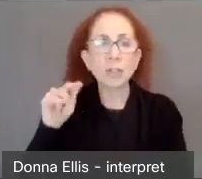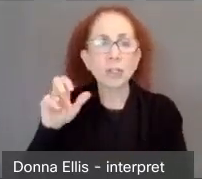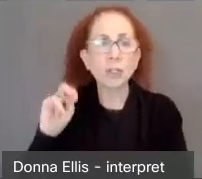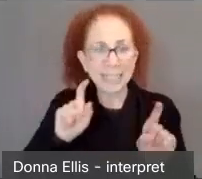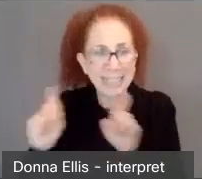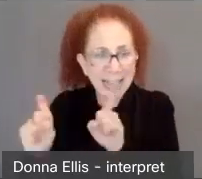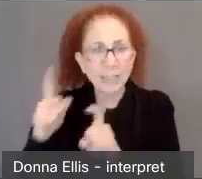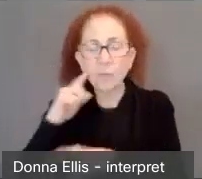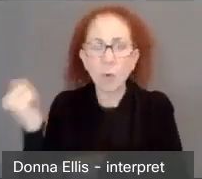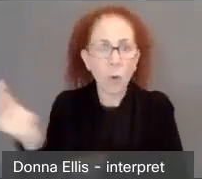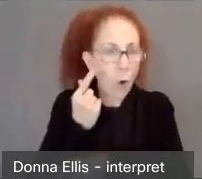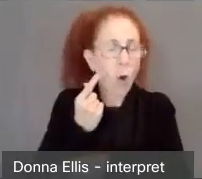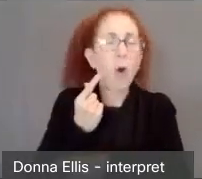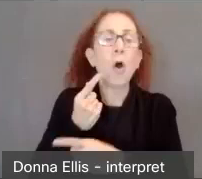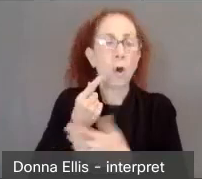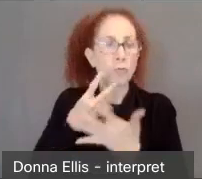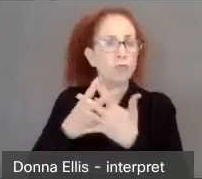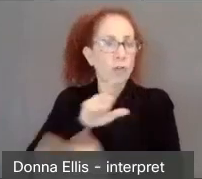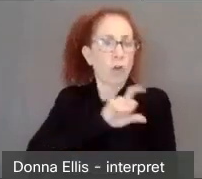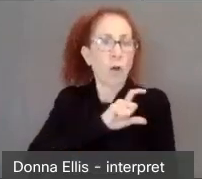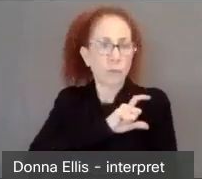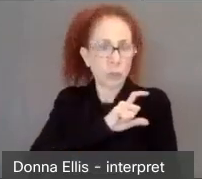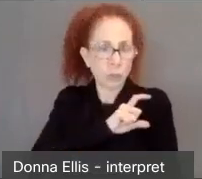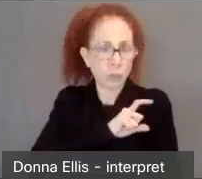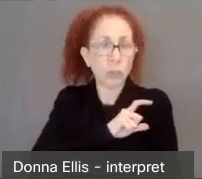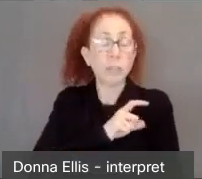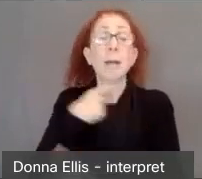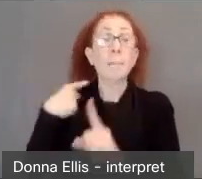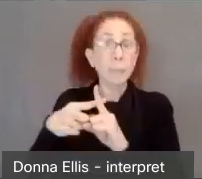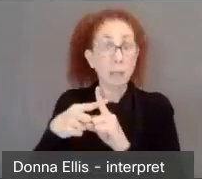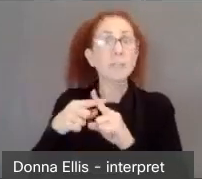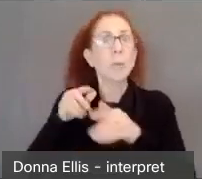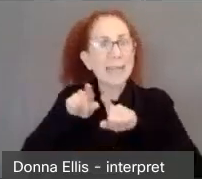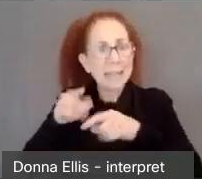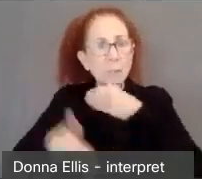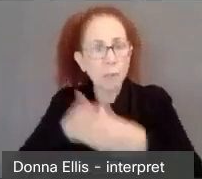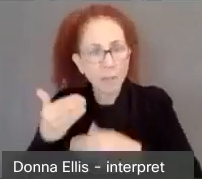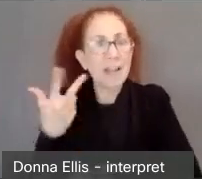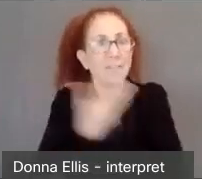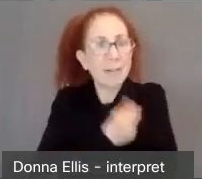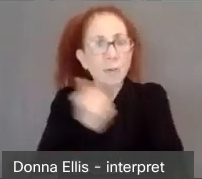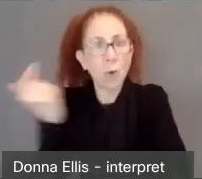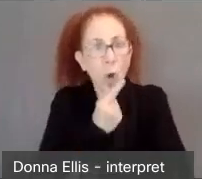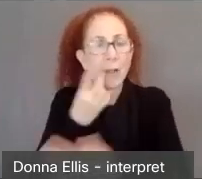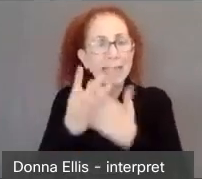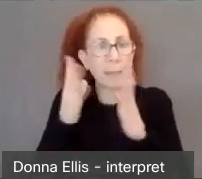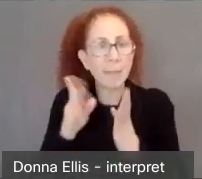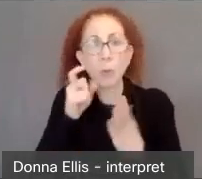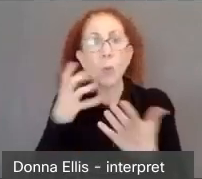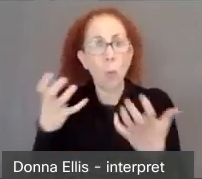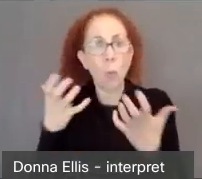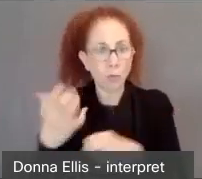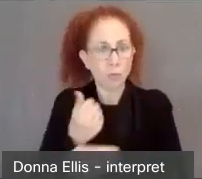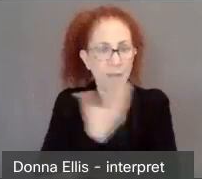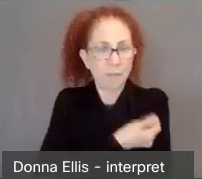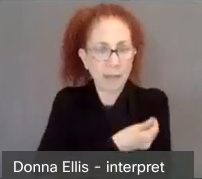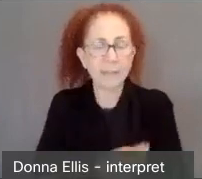correctional officers and we are in the process of vaccinating all inmates who wish to be vaccinated.